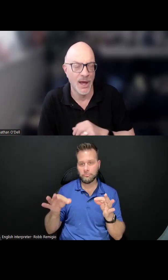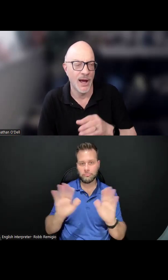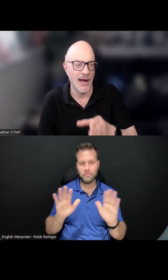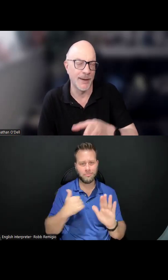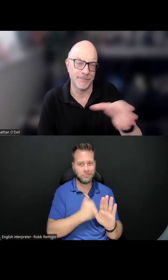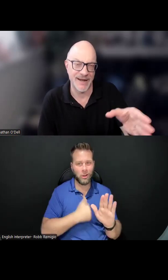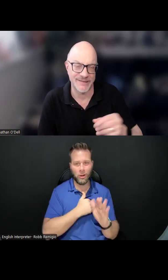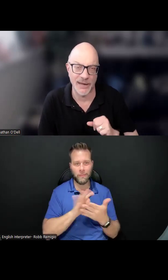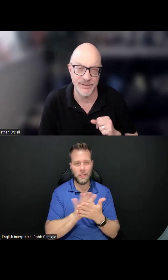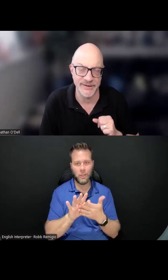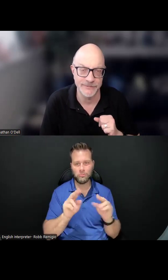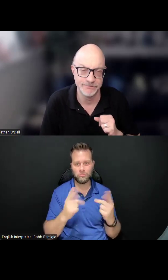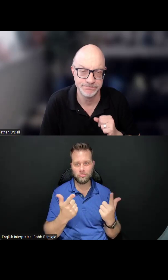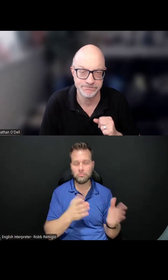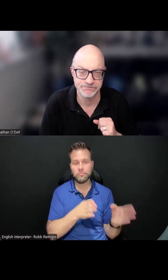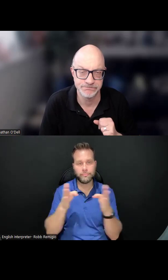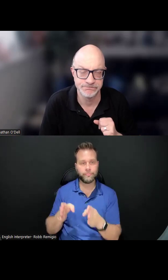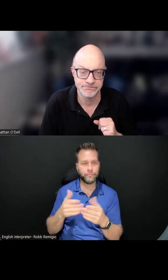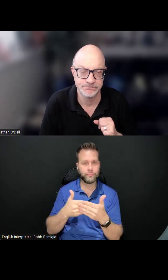I apologize for this not Next slide, please.